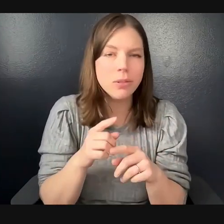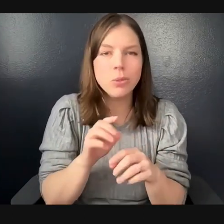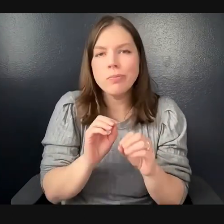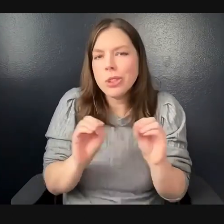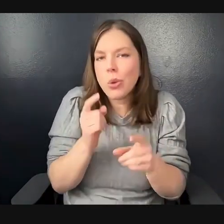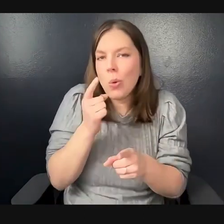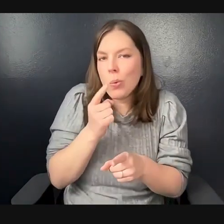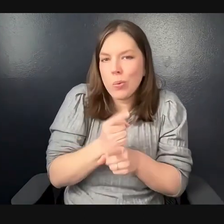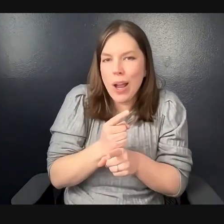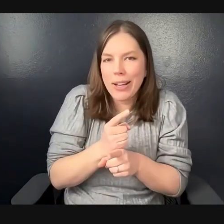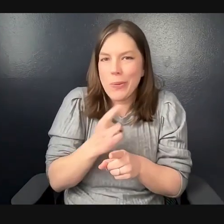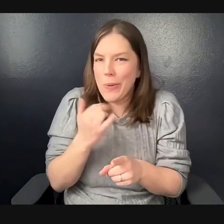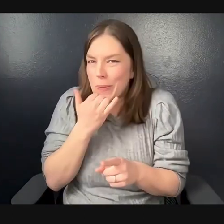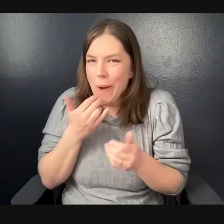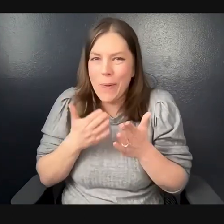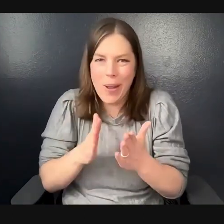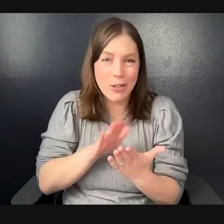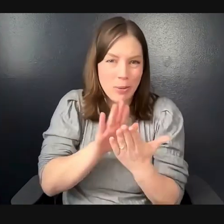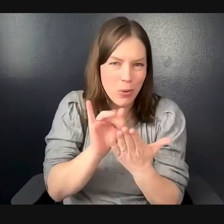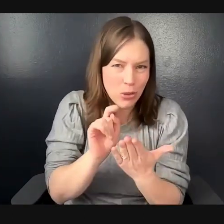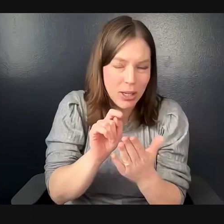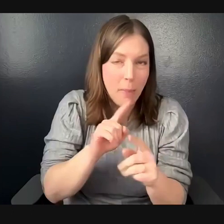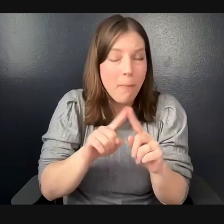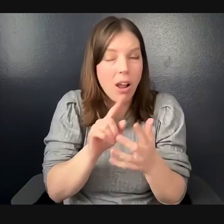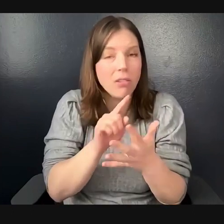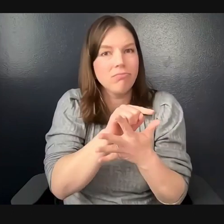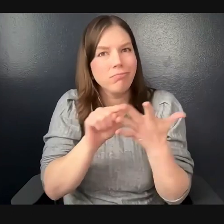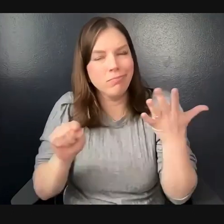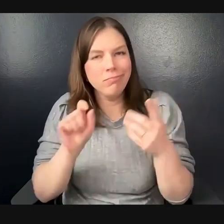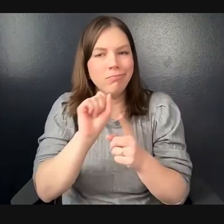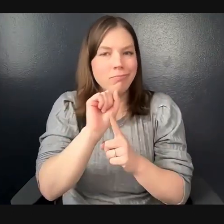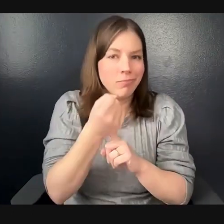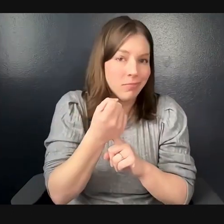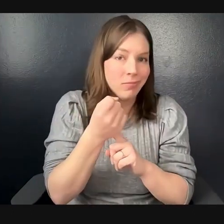There's no one right answer. Nothing here is wrong whatsoever.